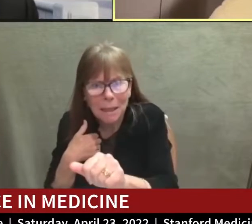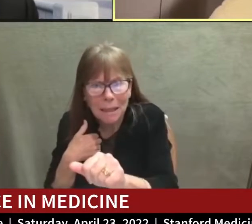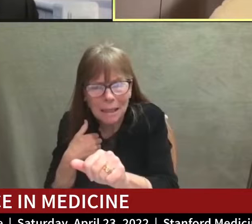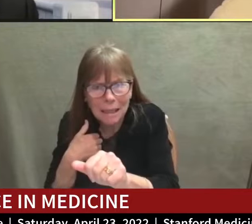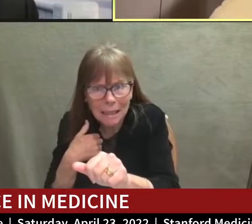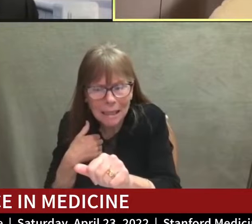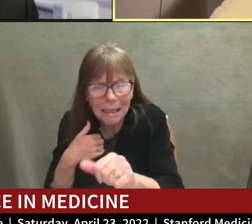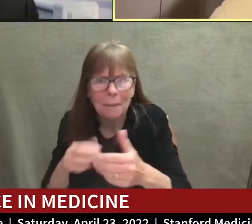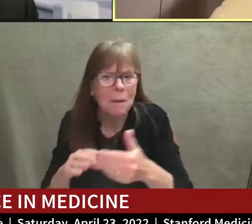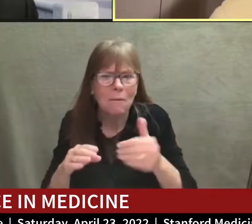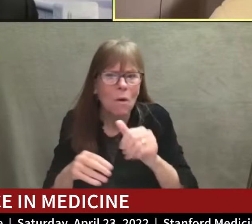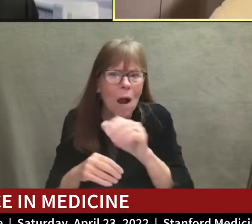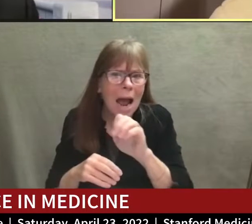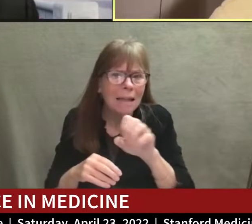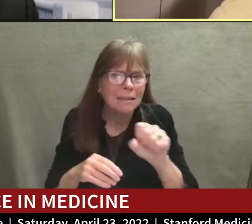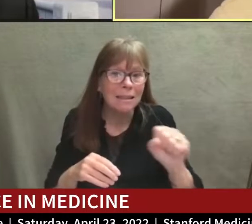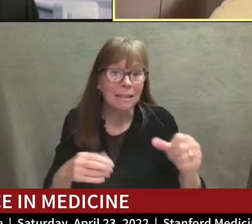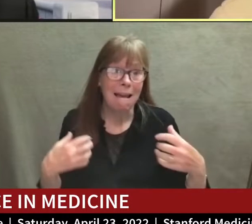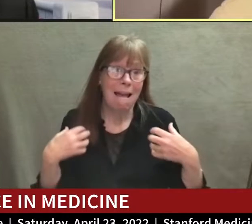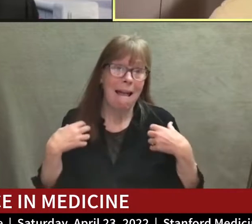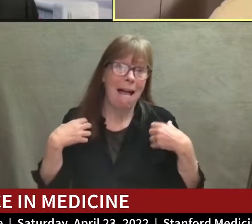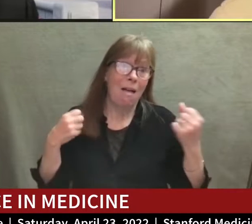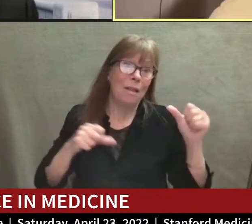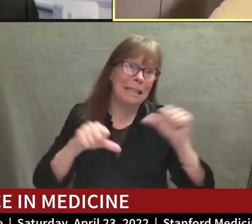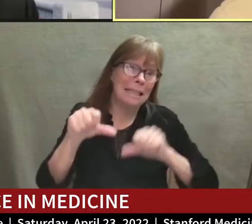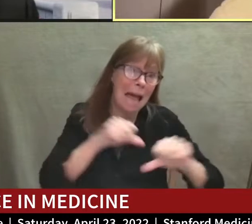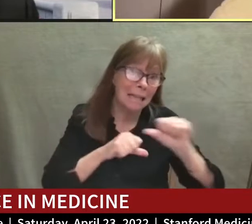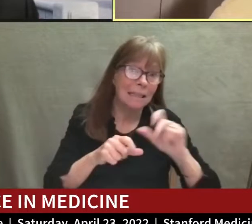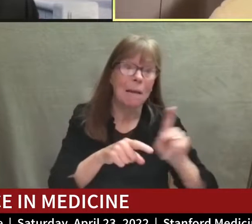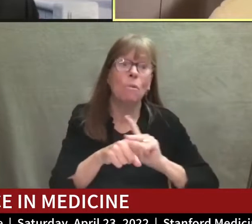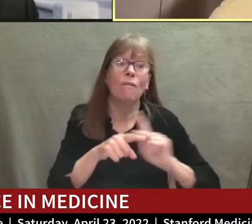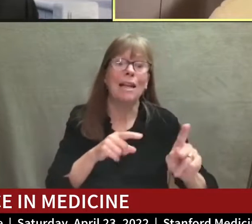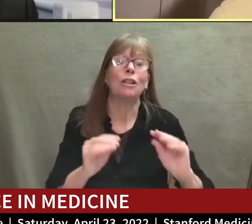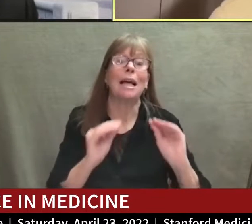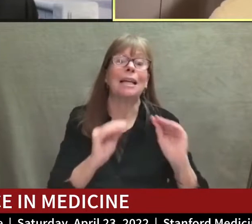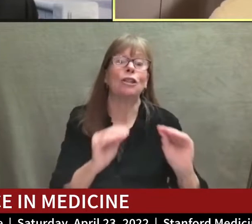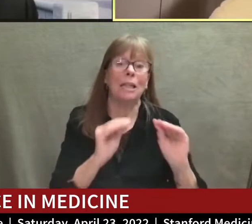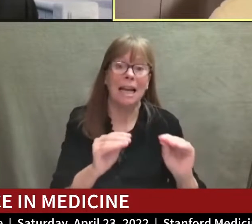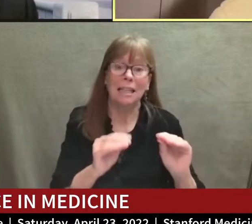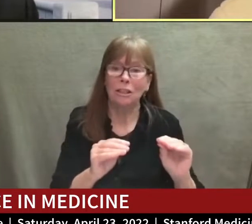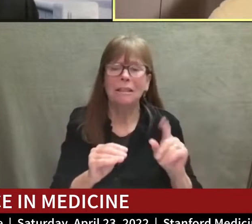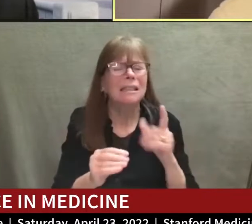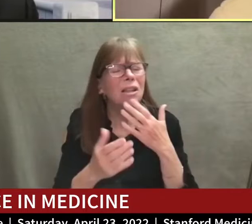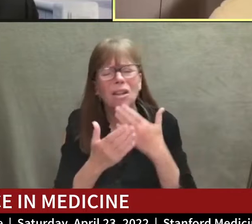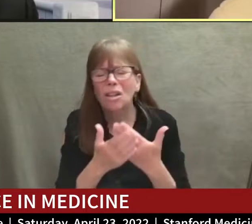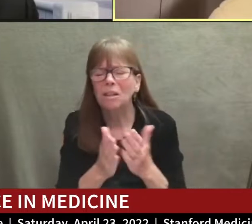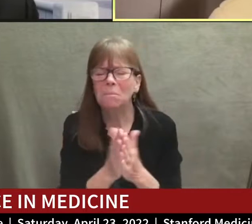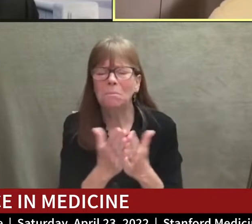in health science and professional education. It’s a great book, and yeah. So they just—I'm